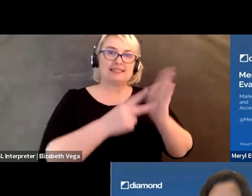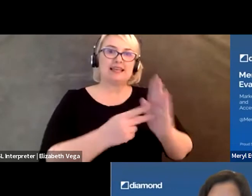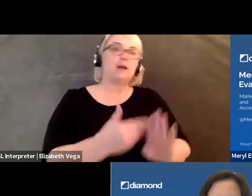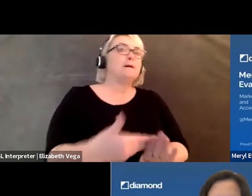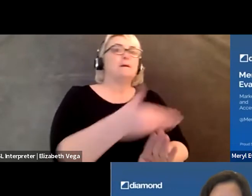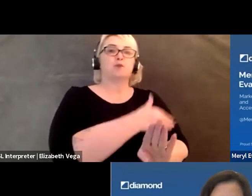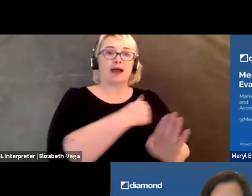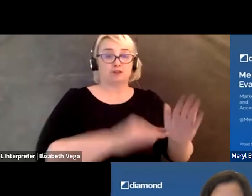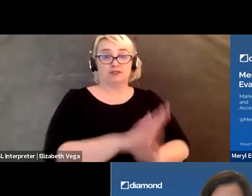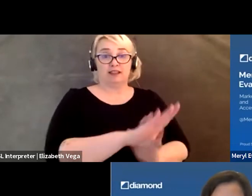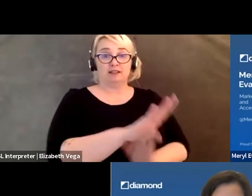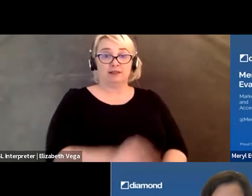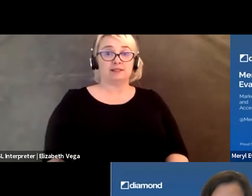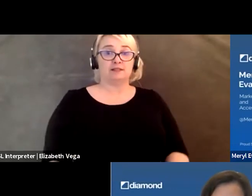Dennis Lembree: That's a great point.